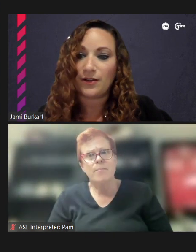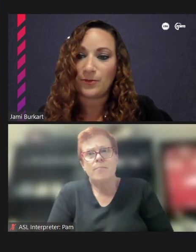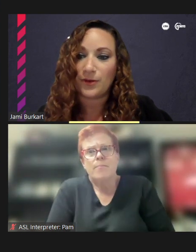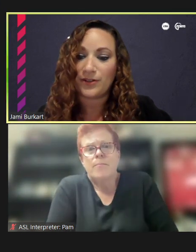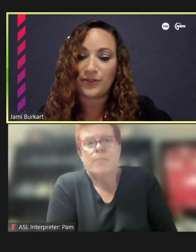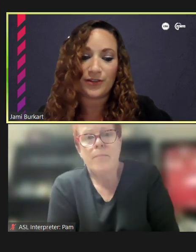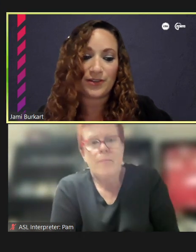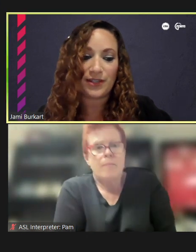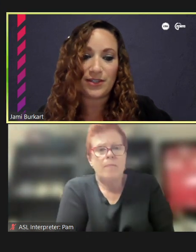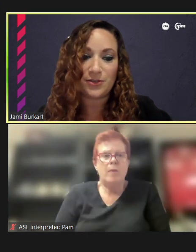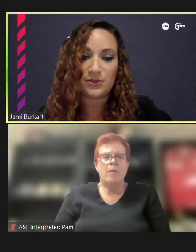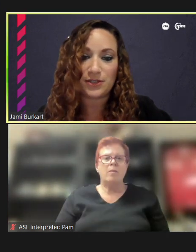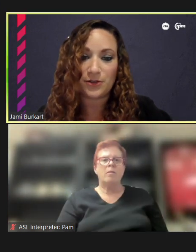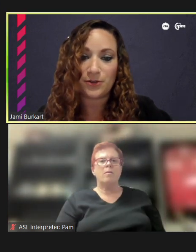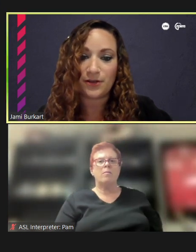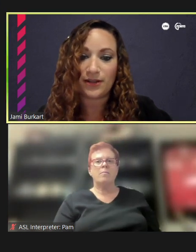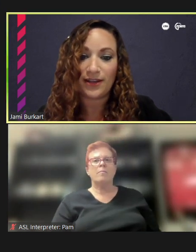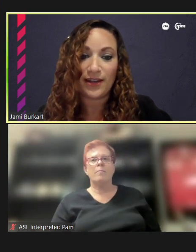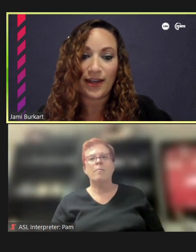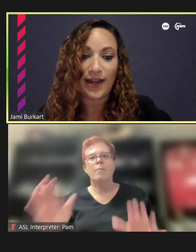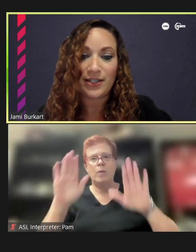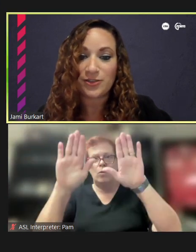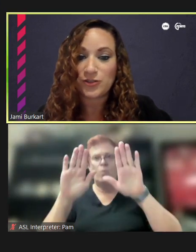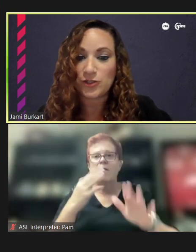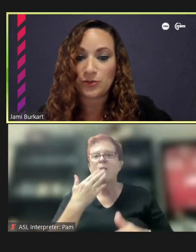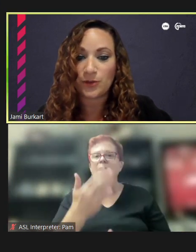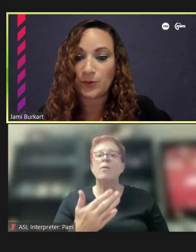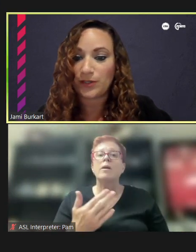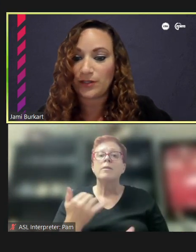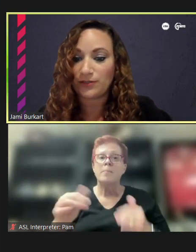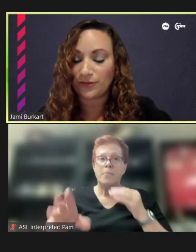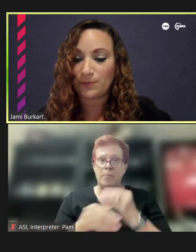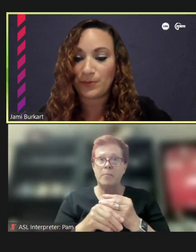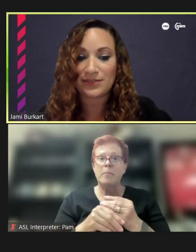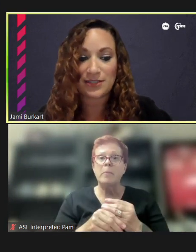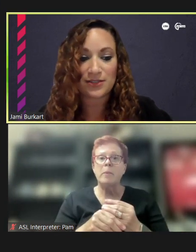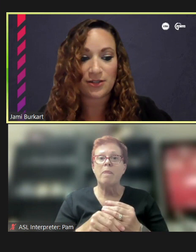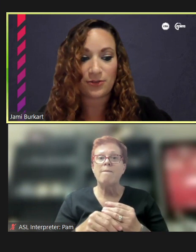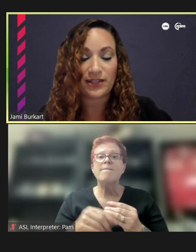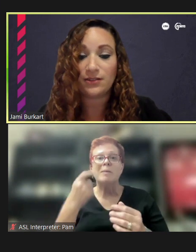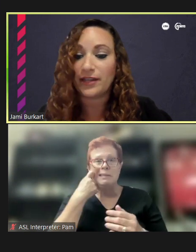Wonderful, thank you. So, adding to what we've been discussing already, the